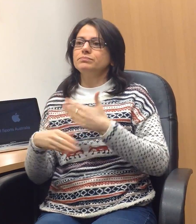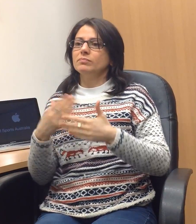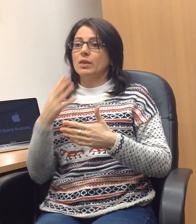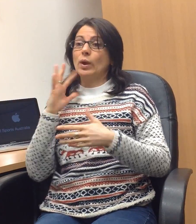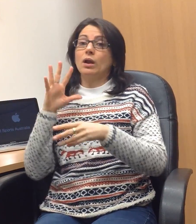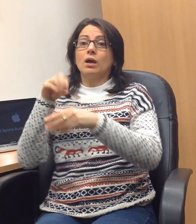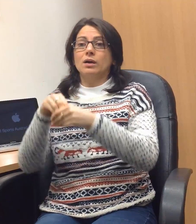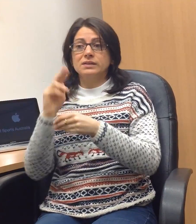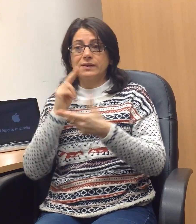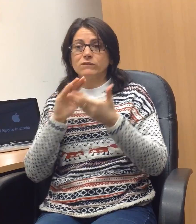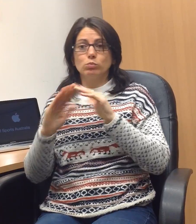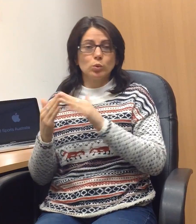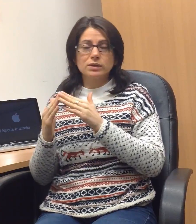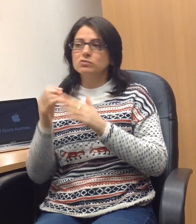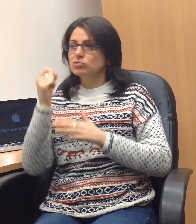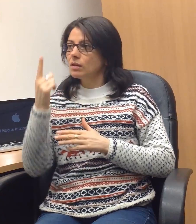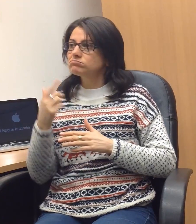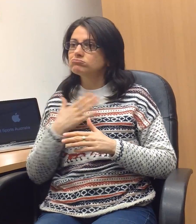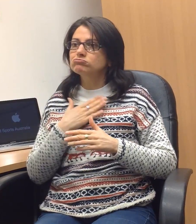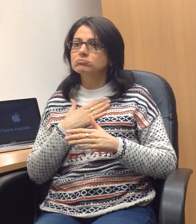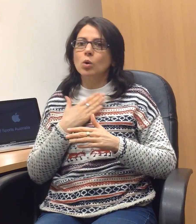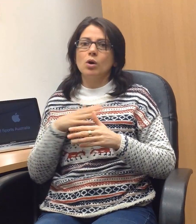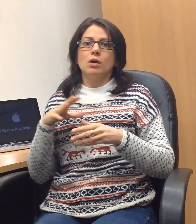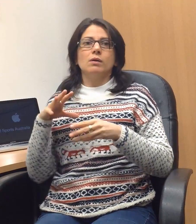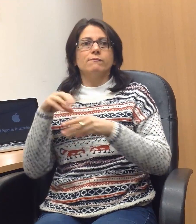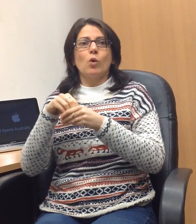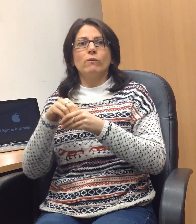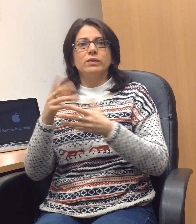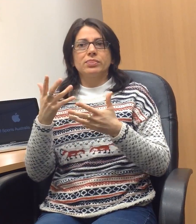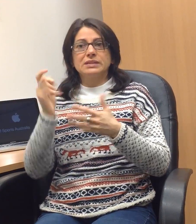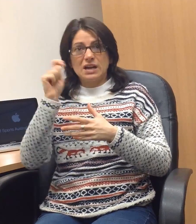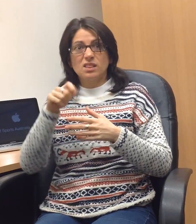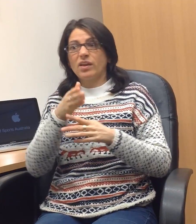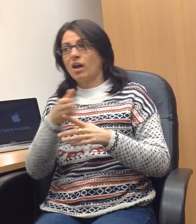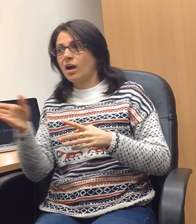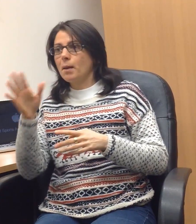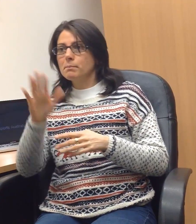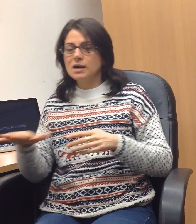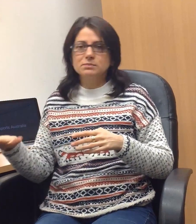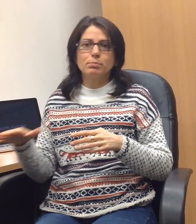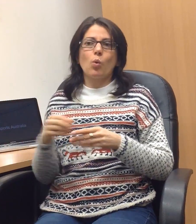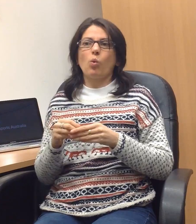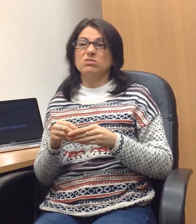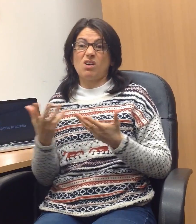In the deaf community I've got involved playing tennis and basketball.